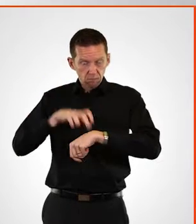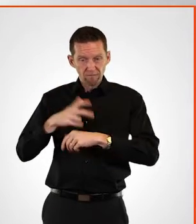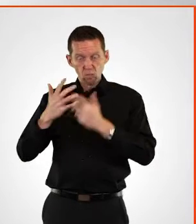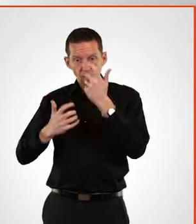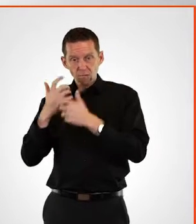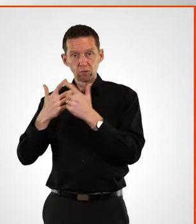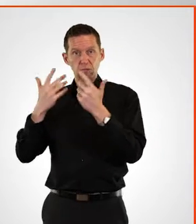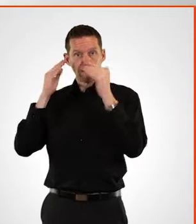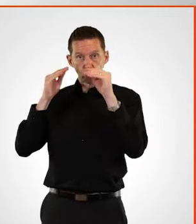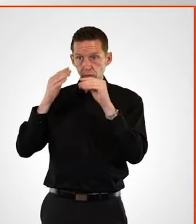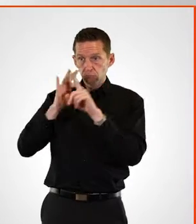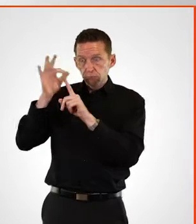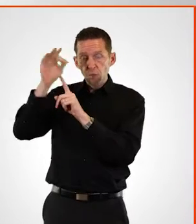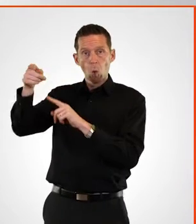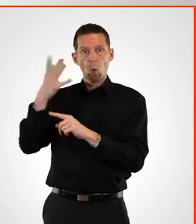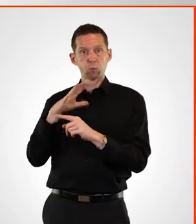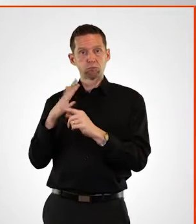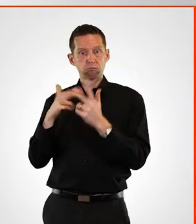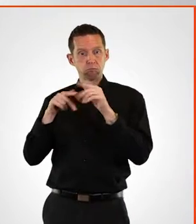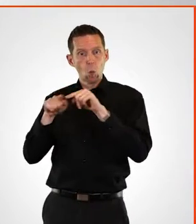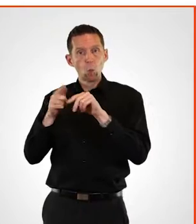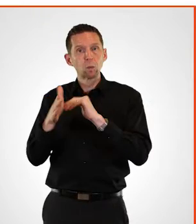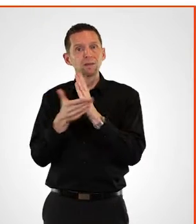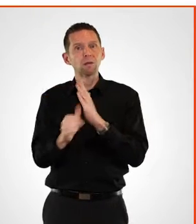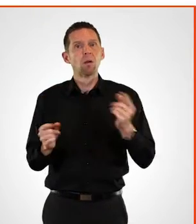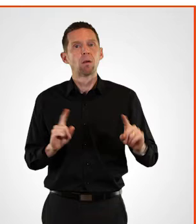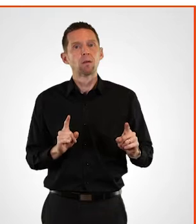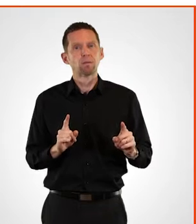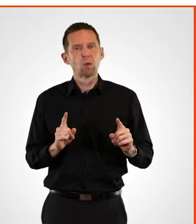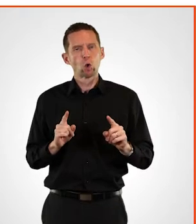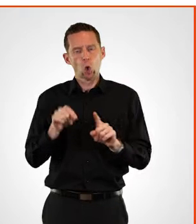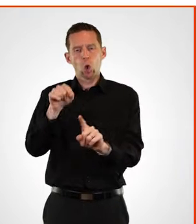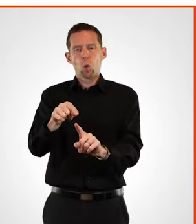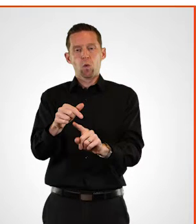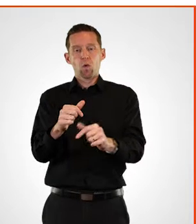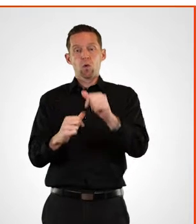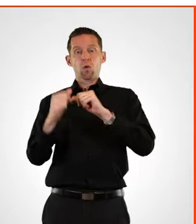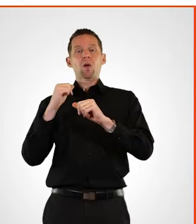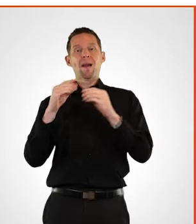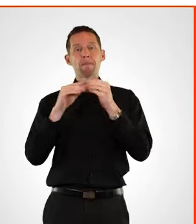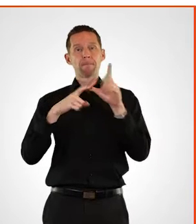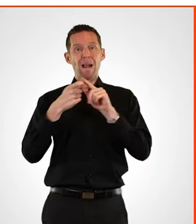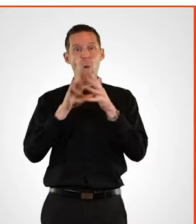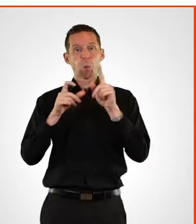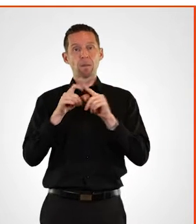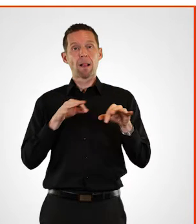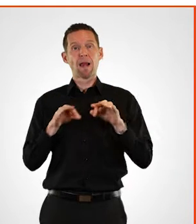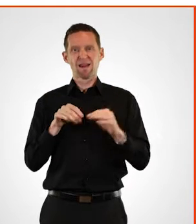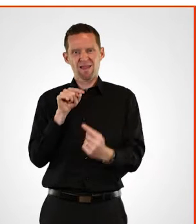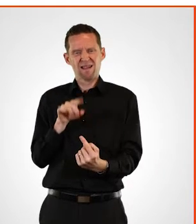Are you going to try to develop a specific skill?" So backward planning is a very important procedure